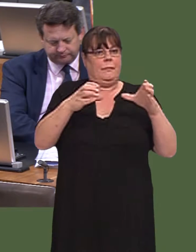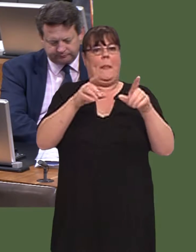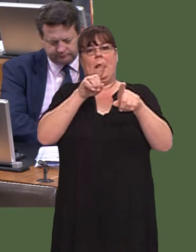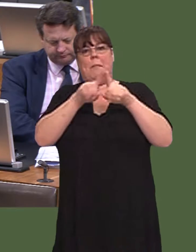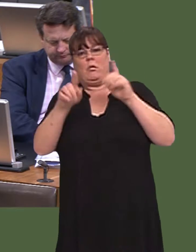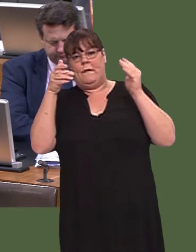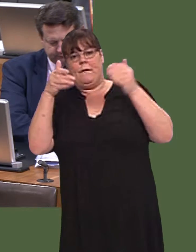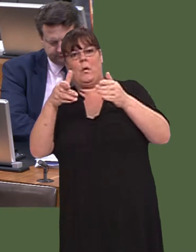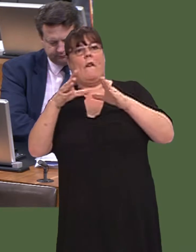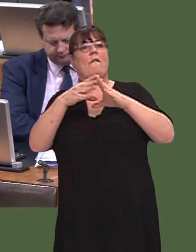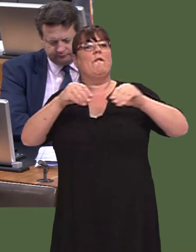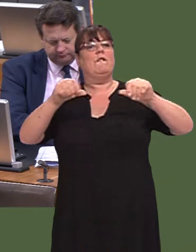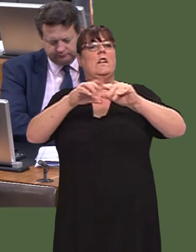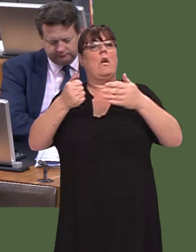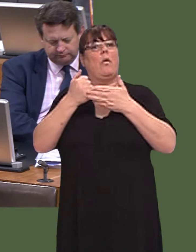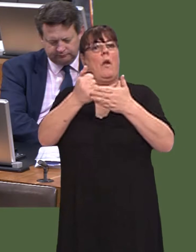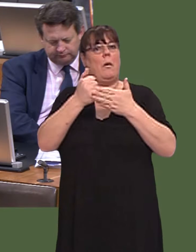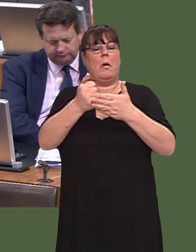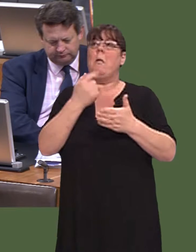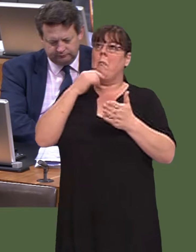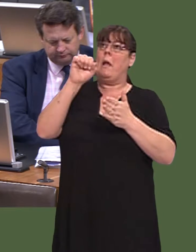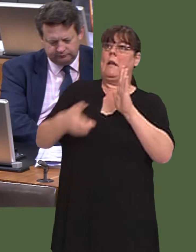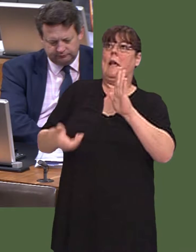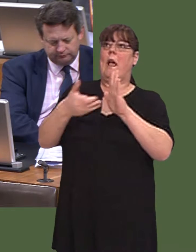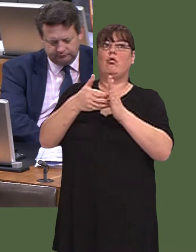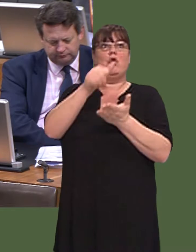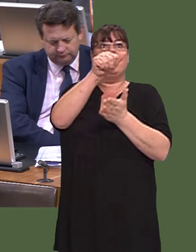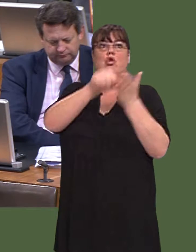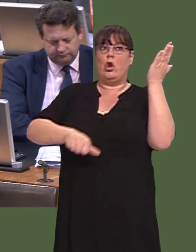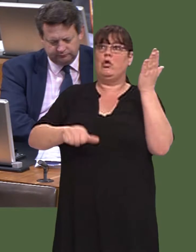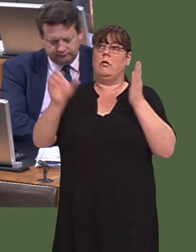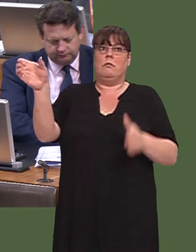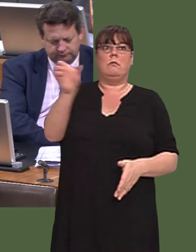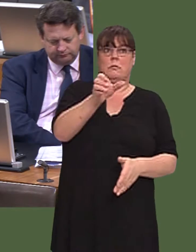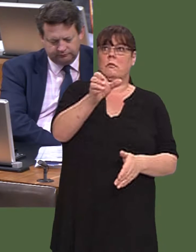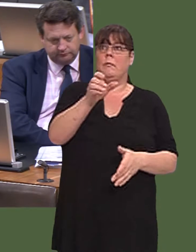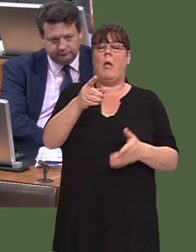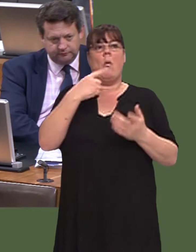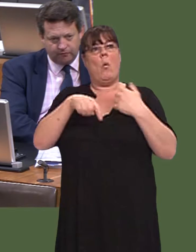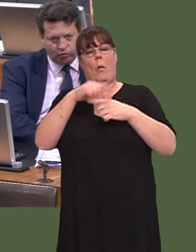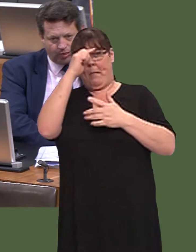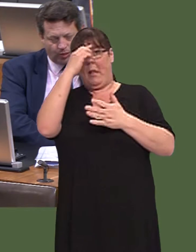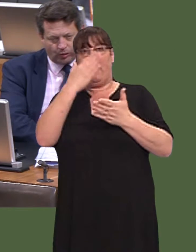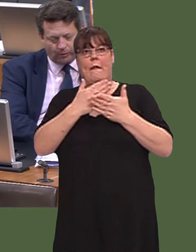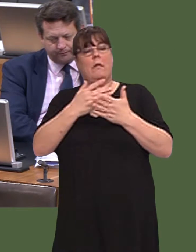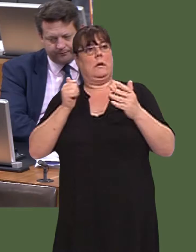So, yes, there has been the appointment of an extra surgeon, and we believeóand expectóthat